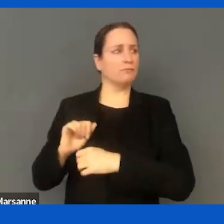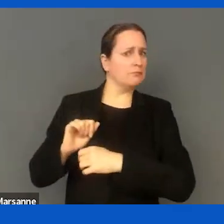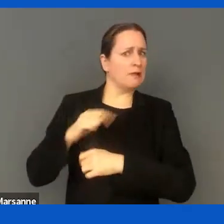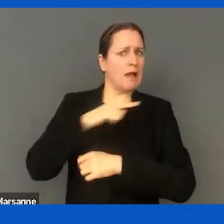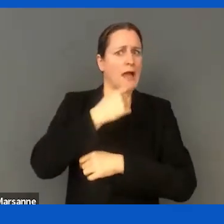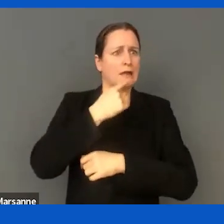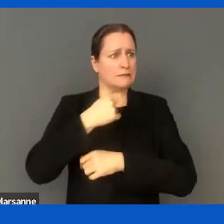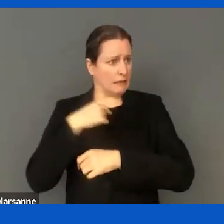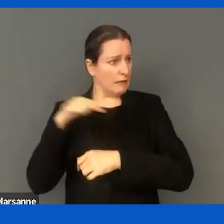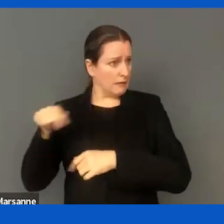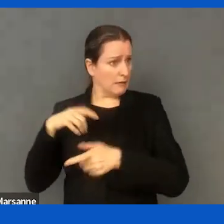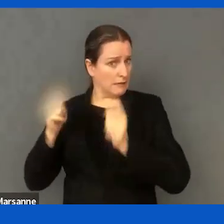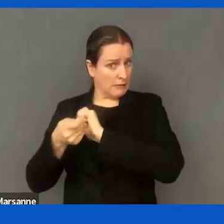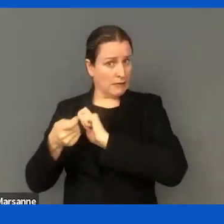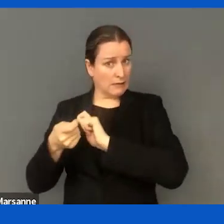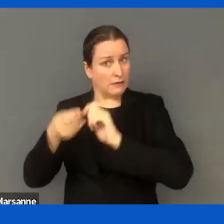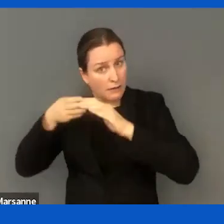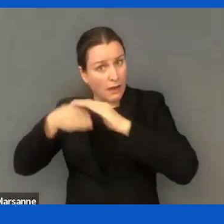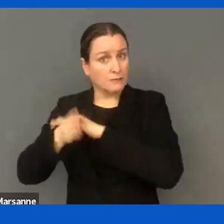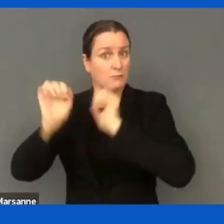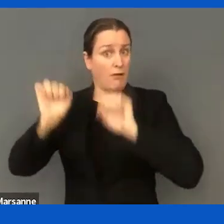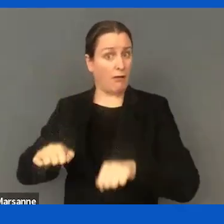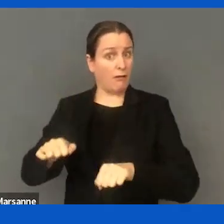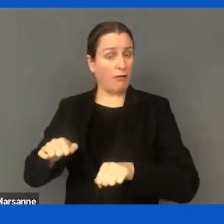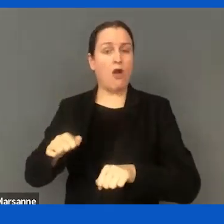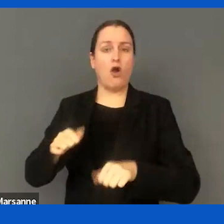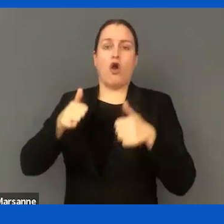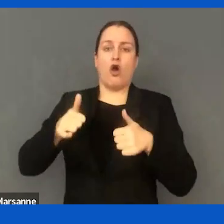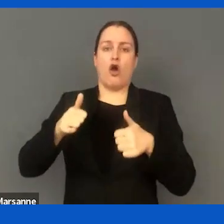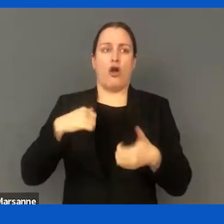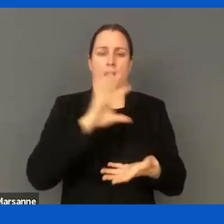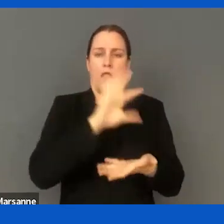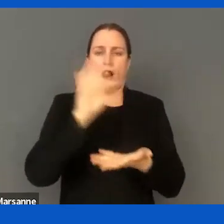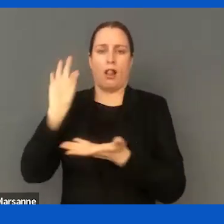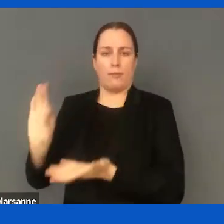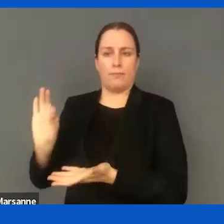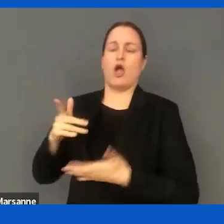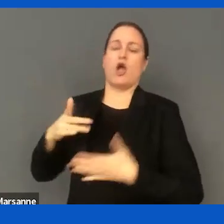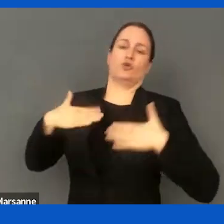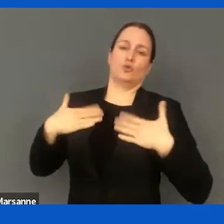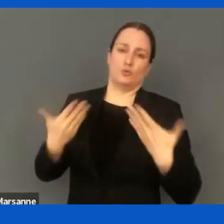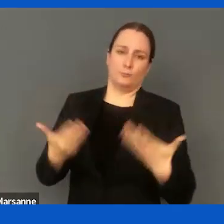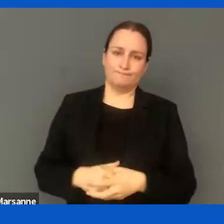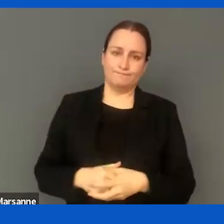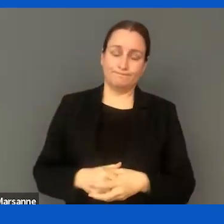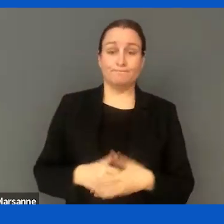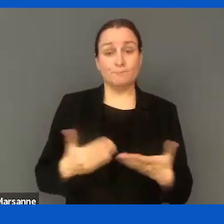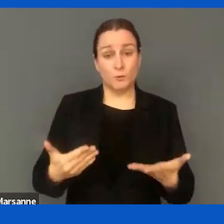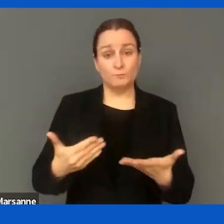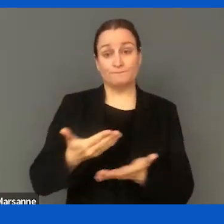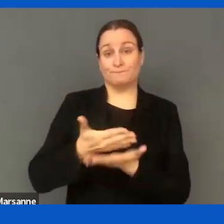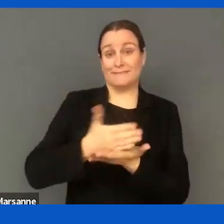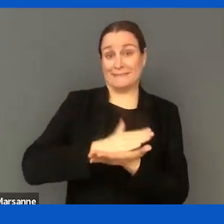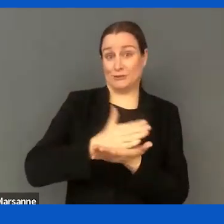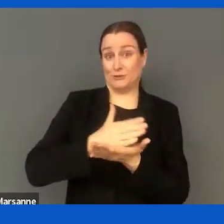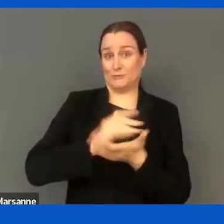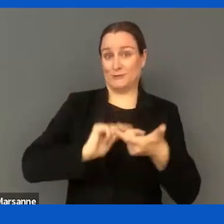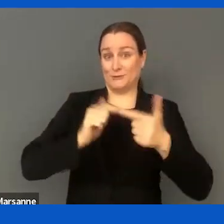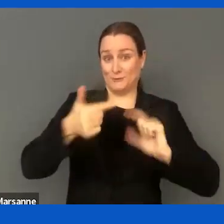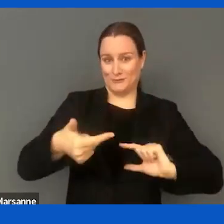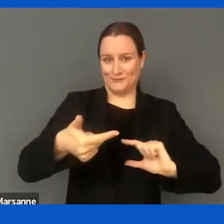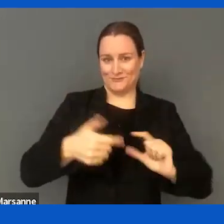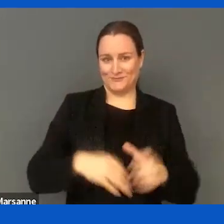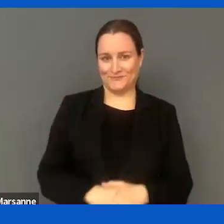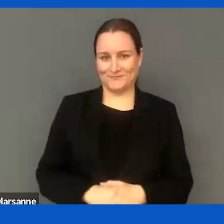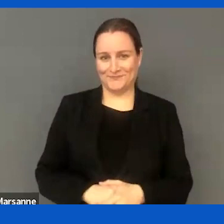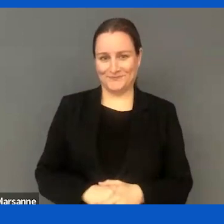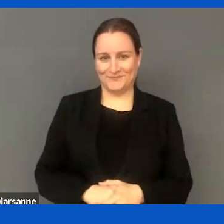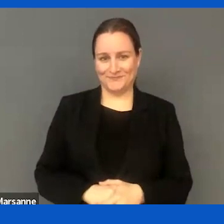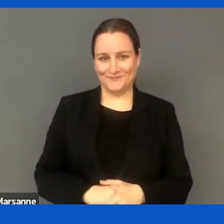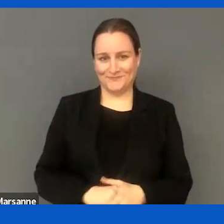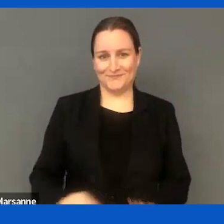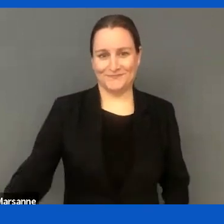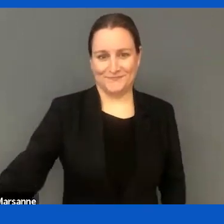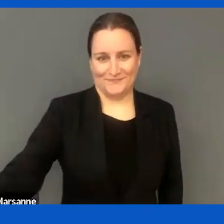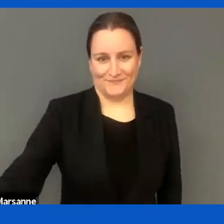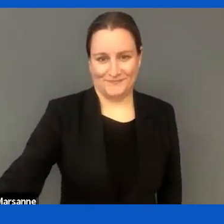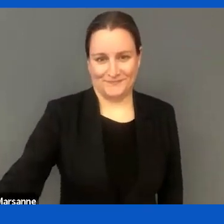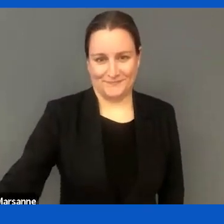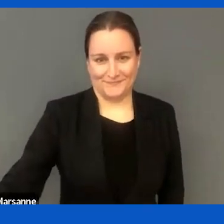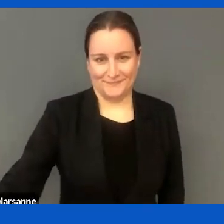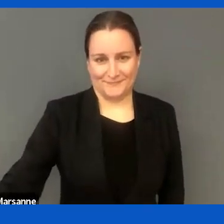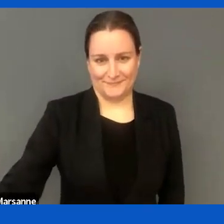conformance, so I don't need to do more topics. So what we need to do instead of the overlay,